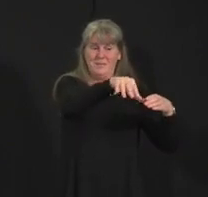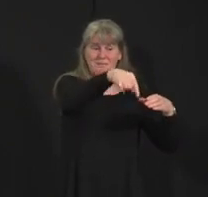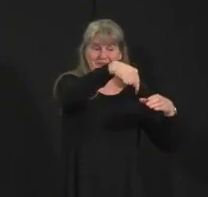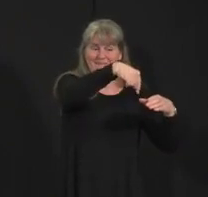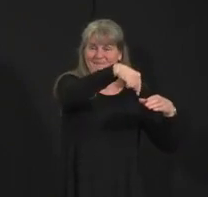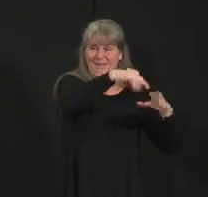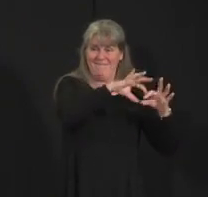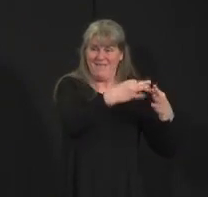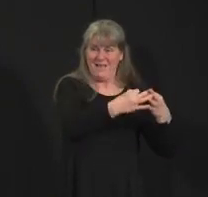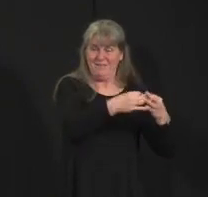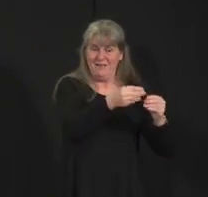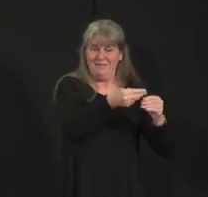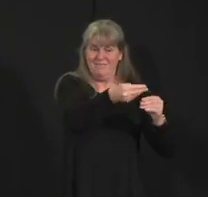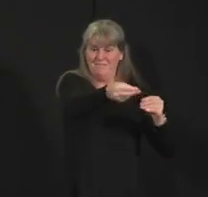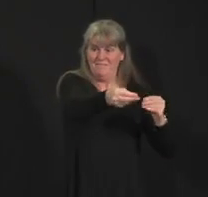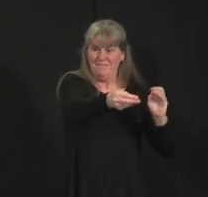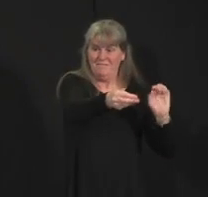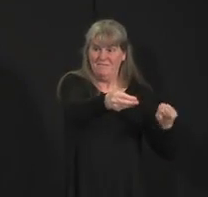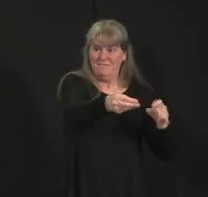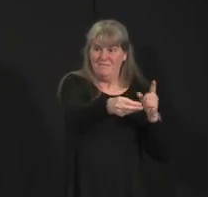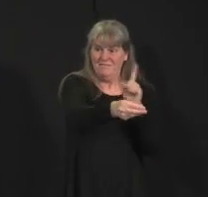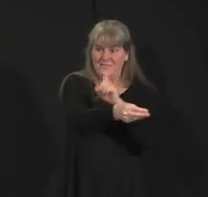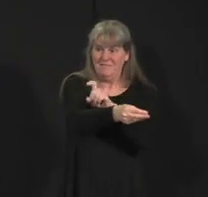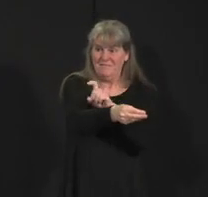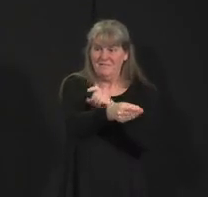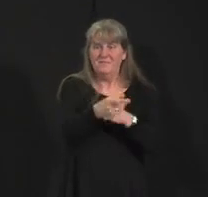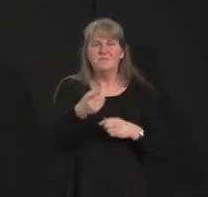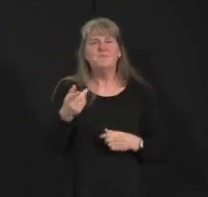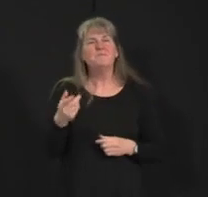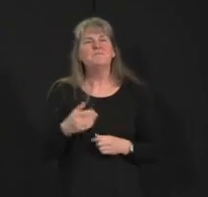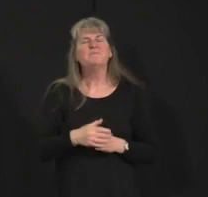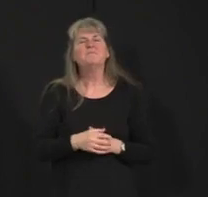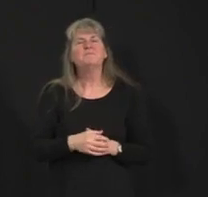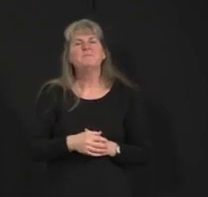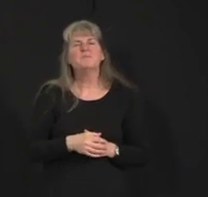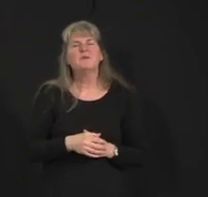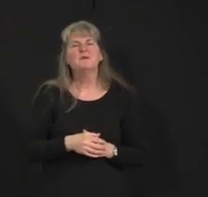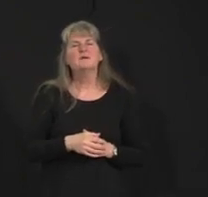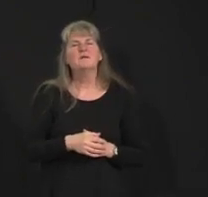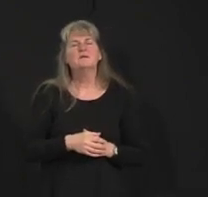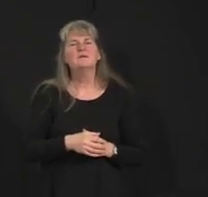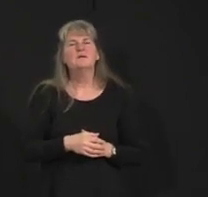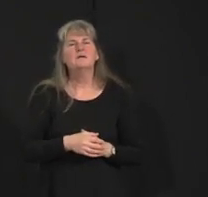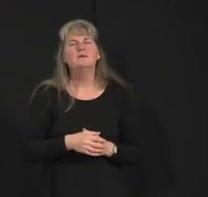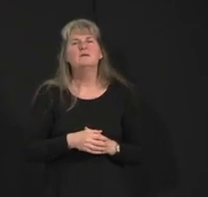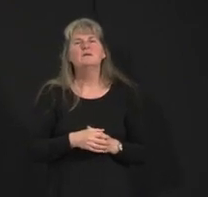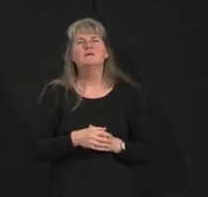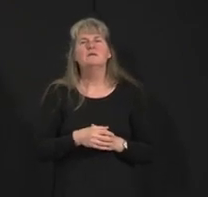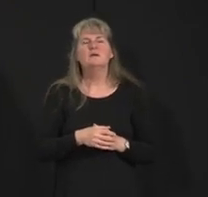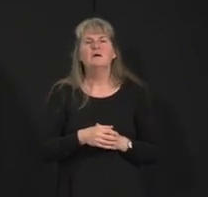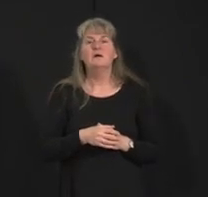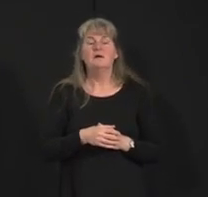family? So I don't feel at this